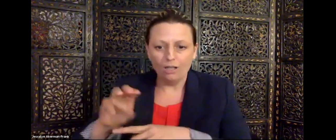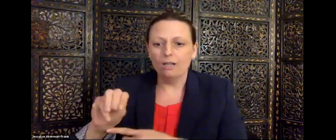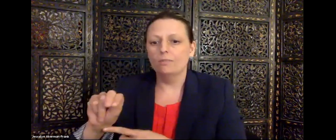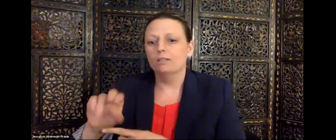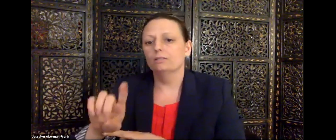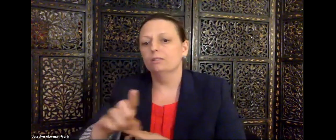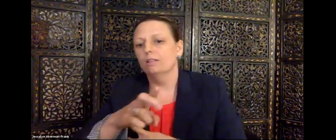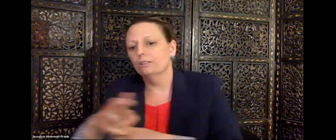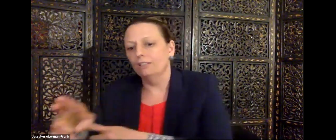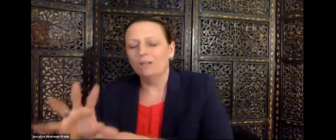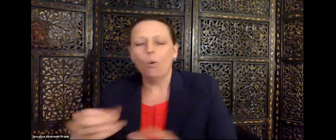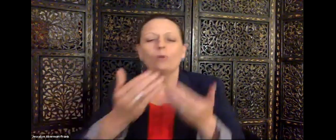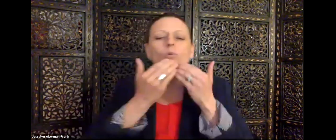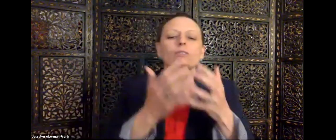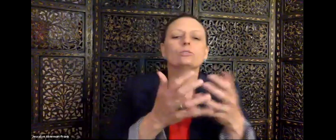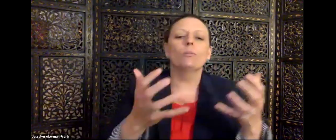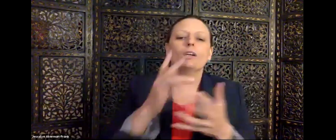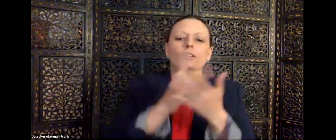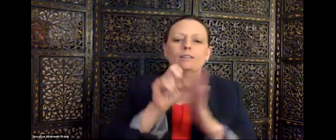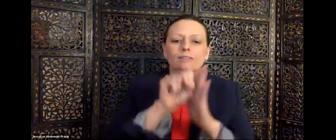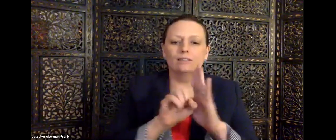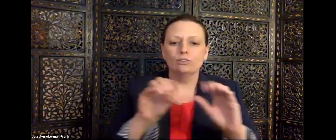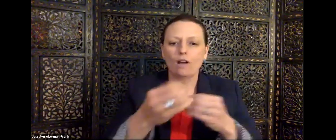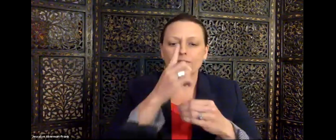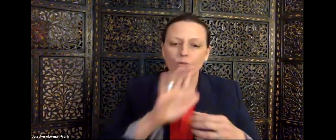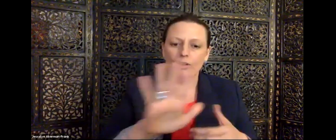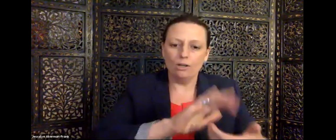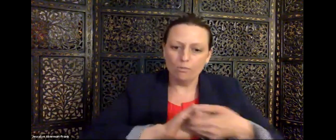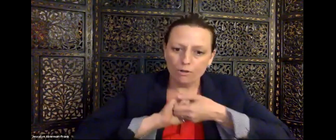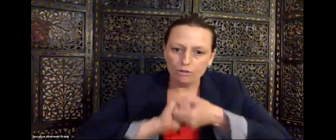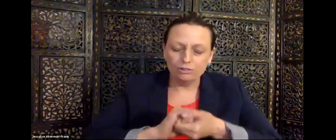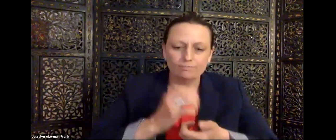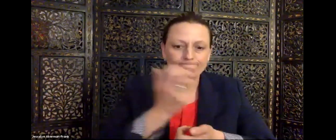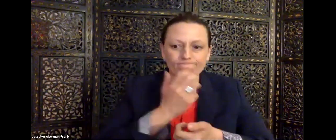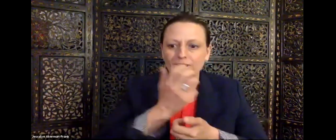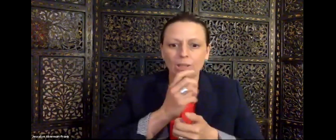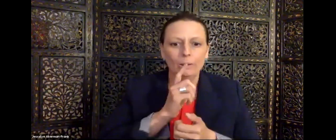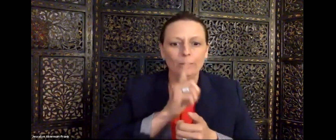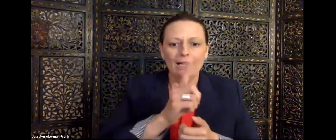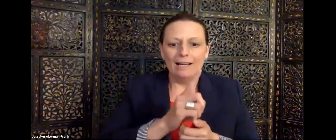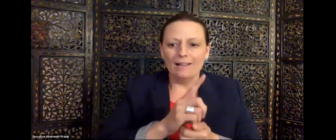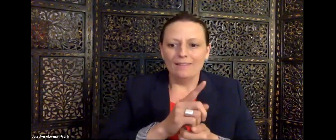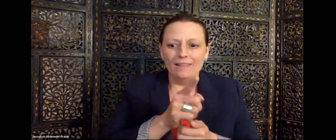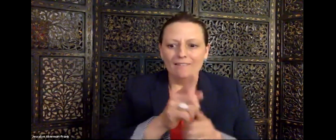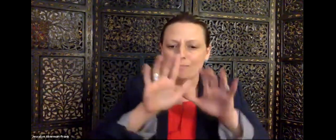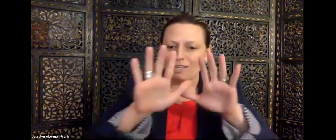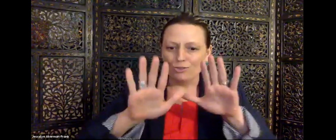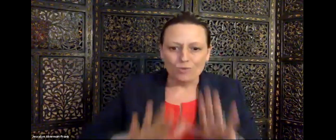these others, and we're inviting you, and we'll send out information. So thanks to the Secretary of State and your cooperation.